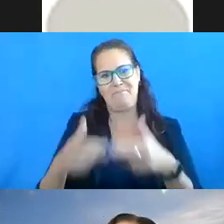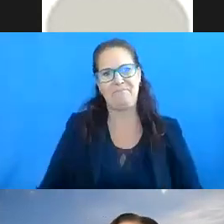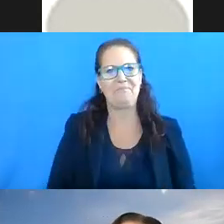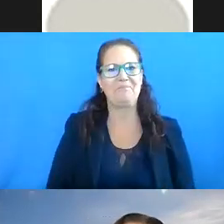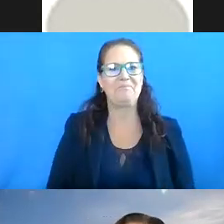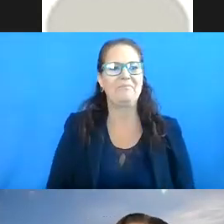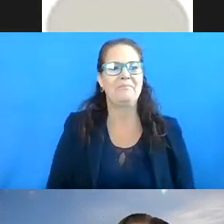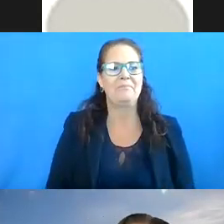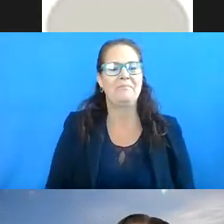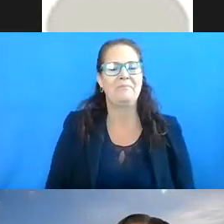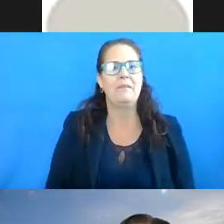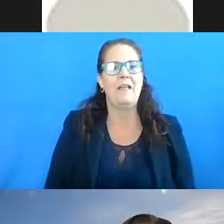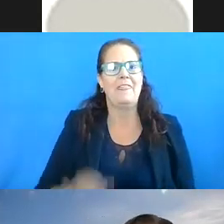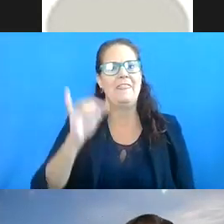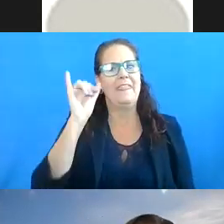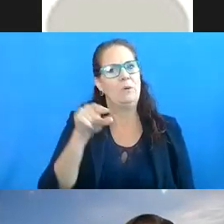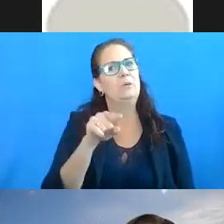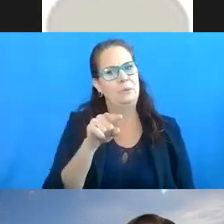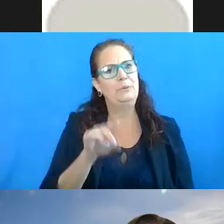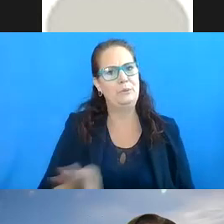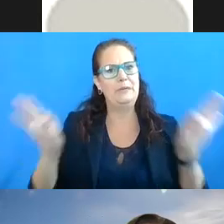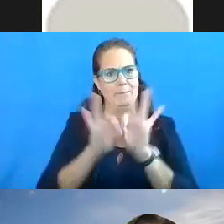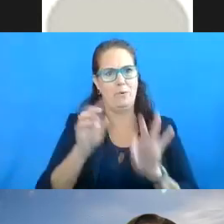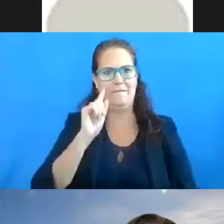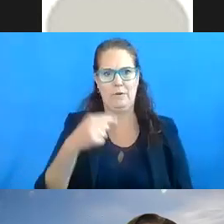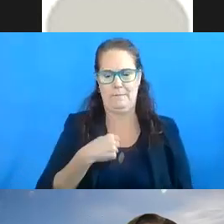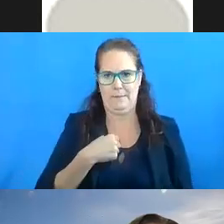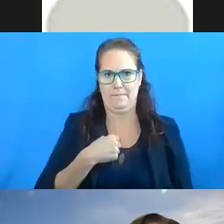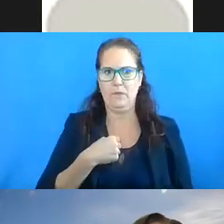Now this is one that is really important for me, is understanding who stakeholders are.